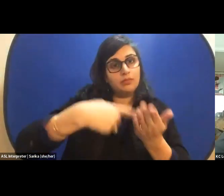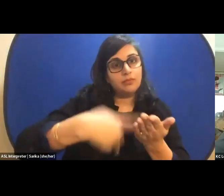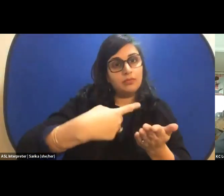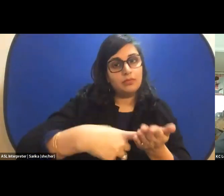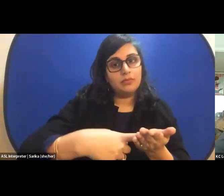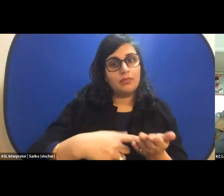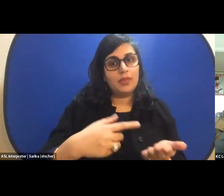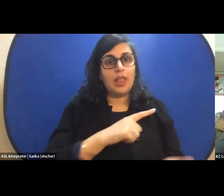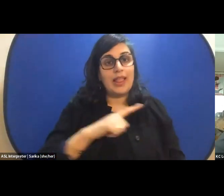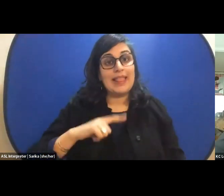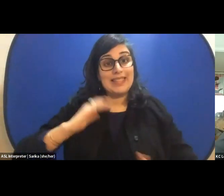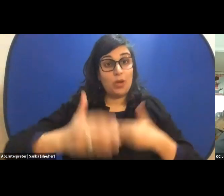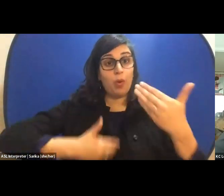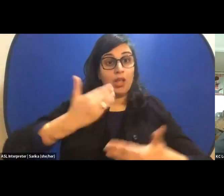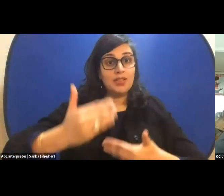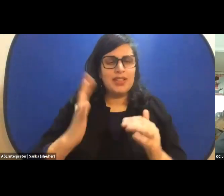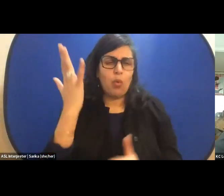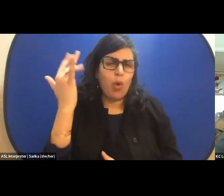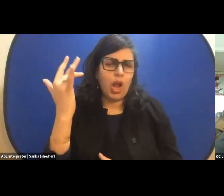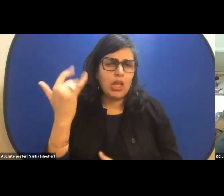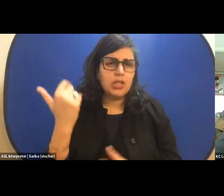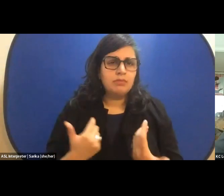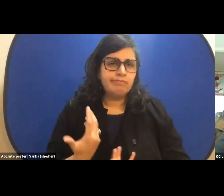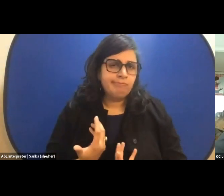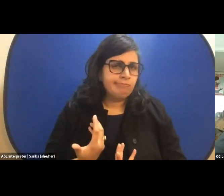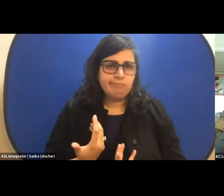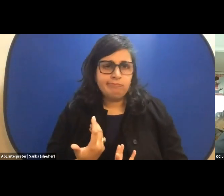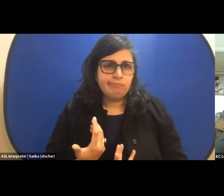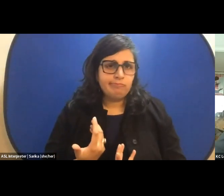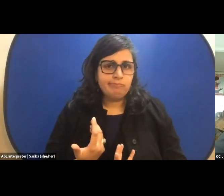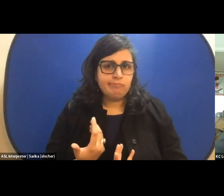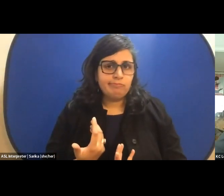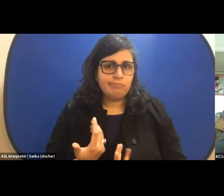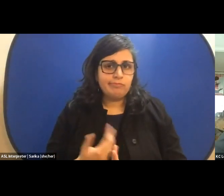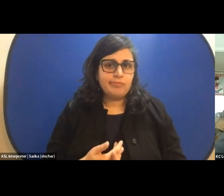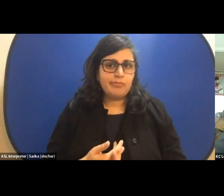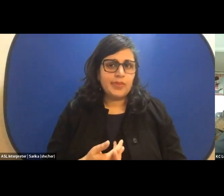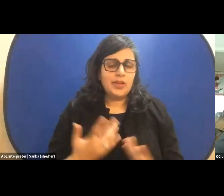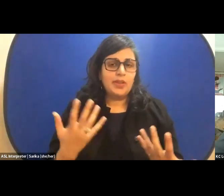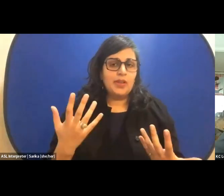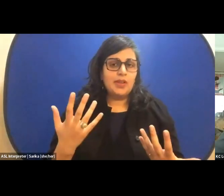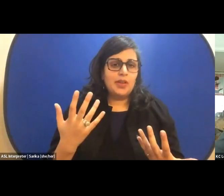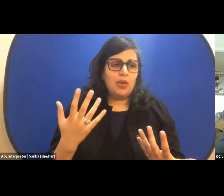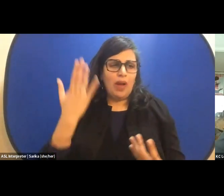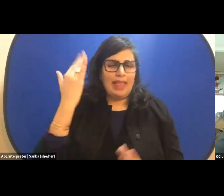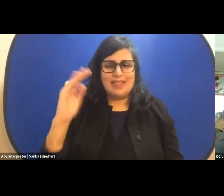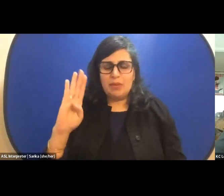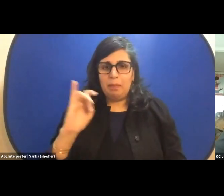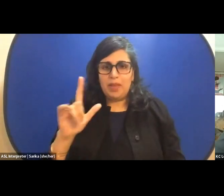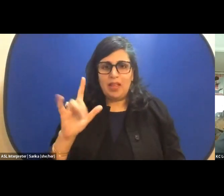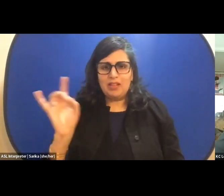much. Instead, what I think I can most helpfully contribute to this discussion is talking about the legislative